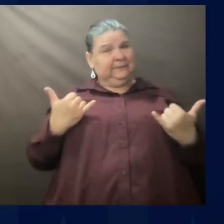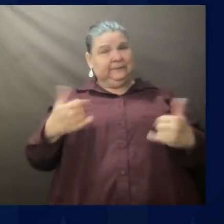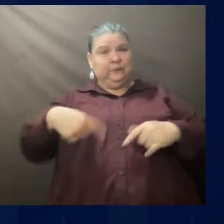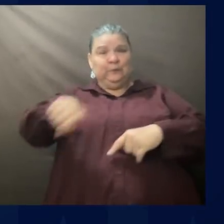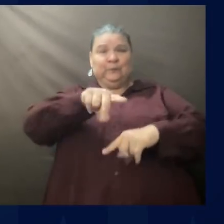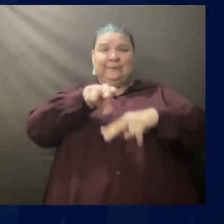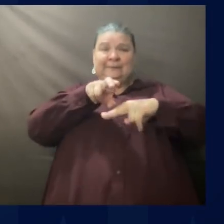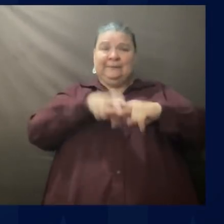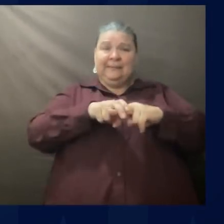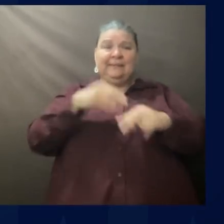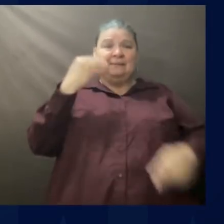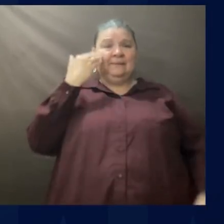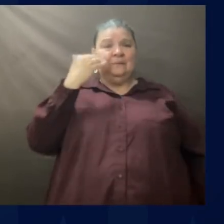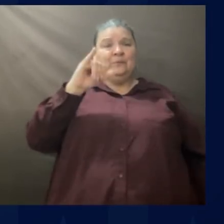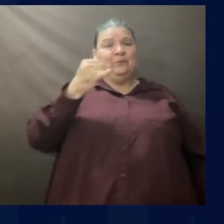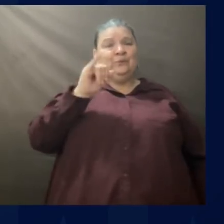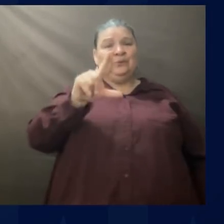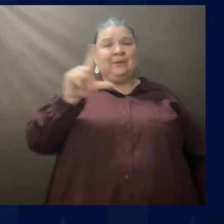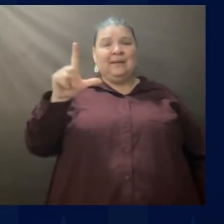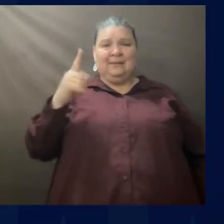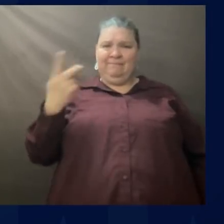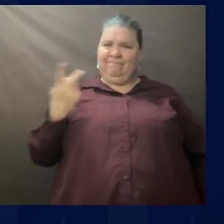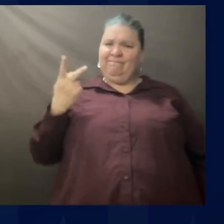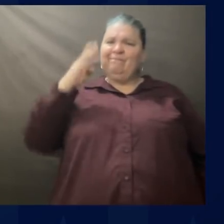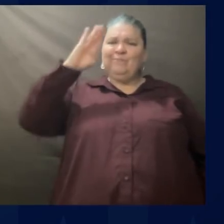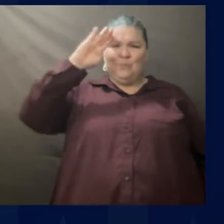Today is the day our son died.